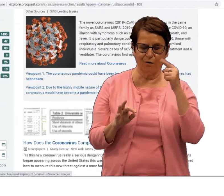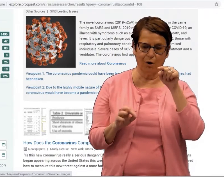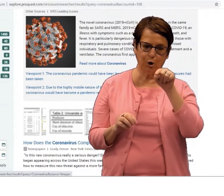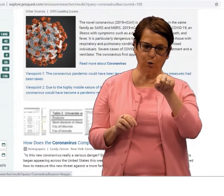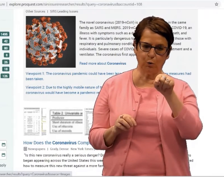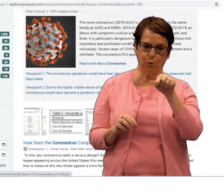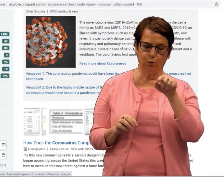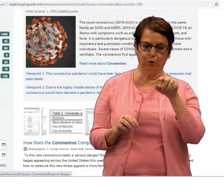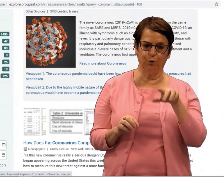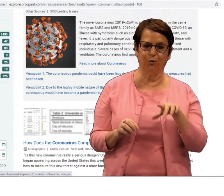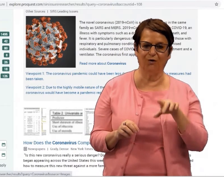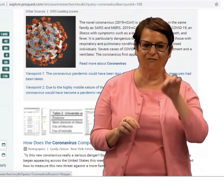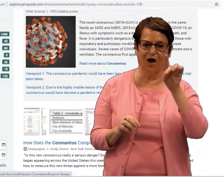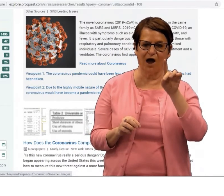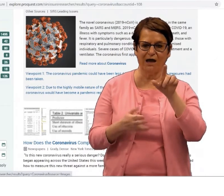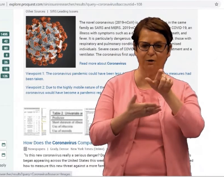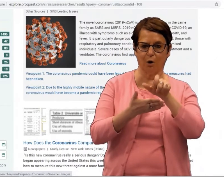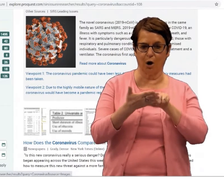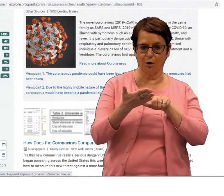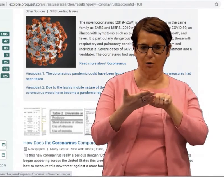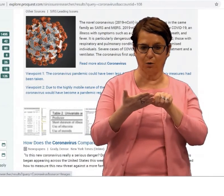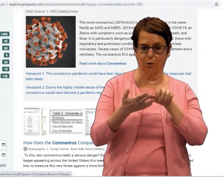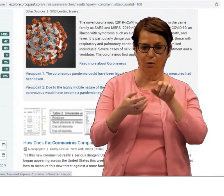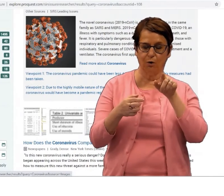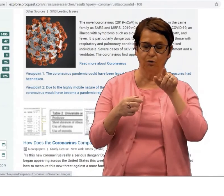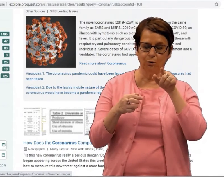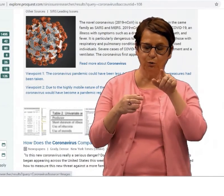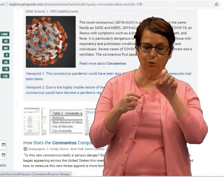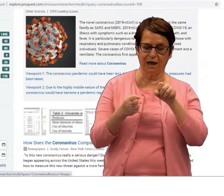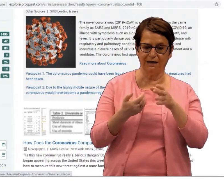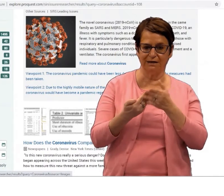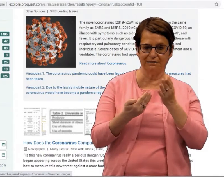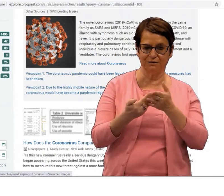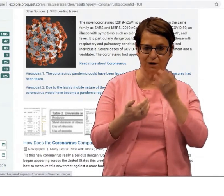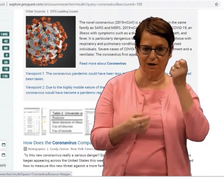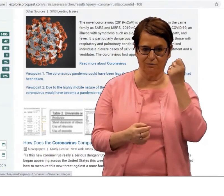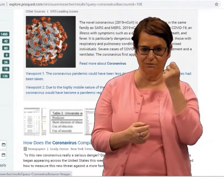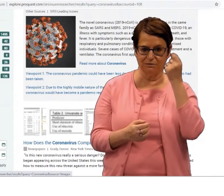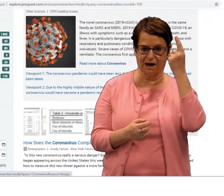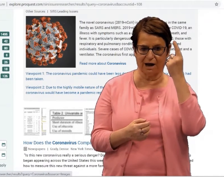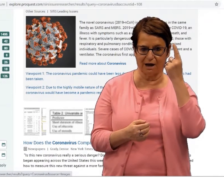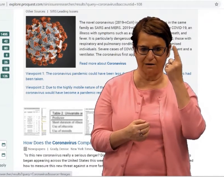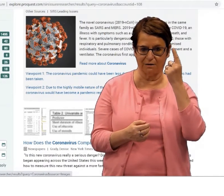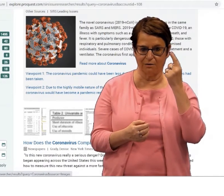is for you to find articles that are easy for you to understand.